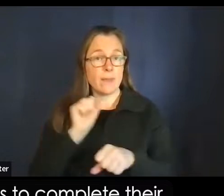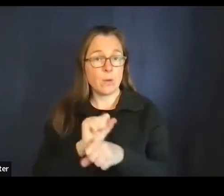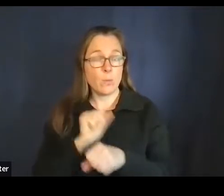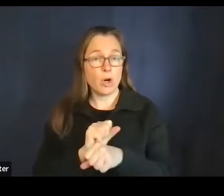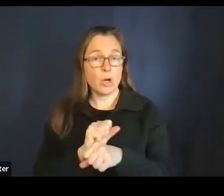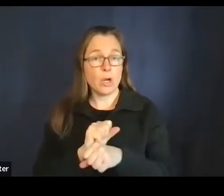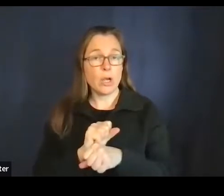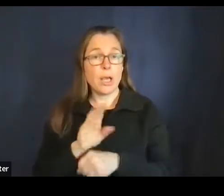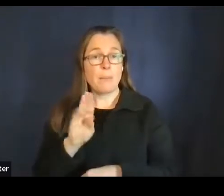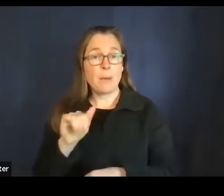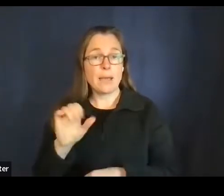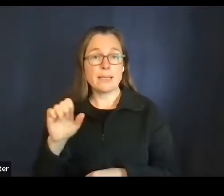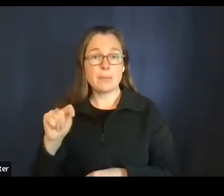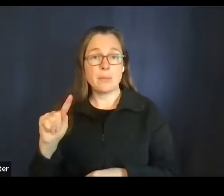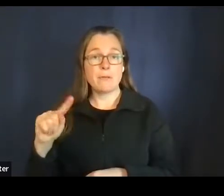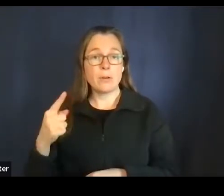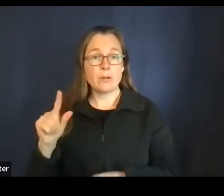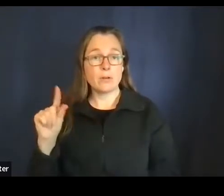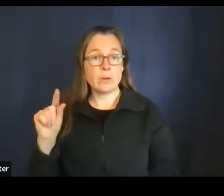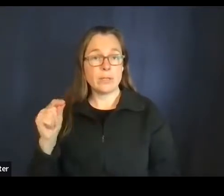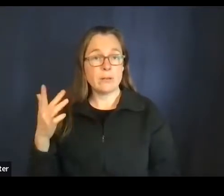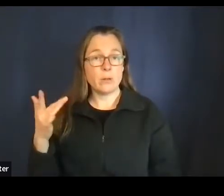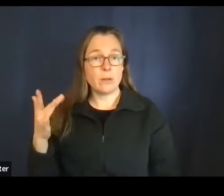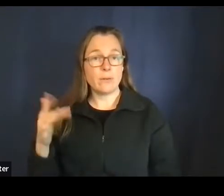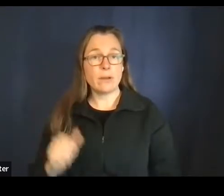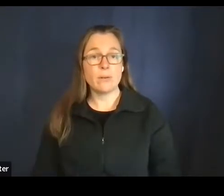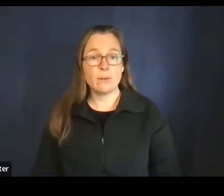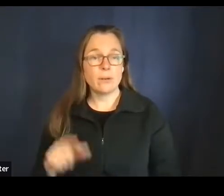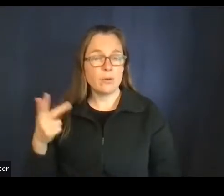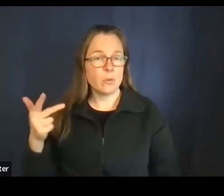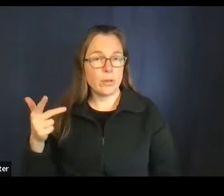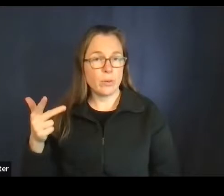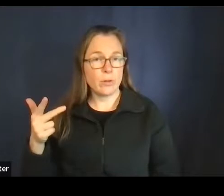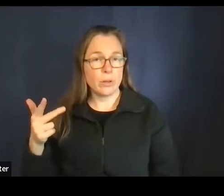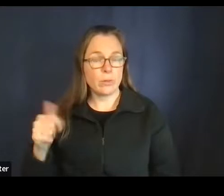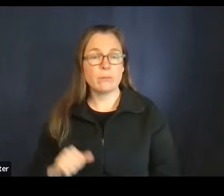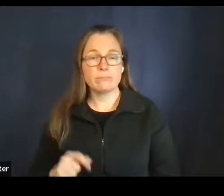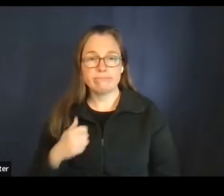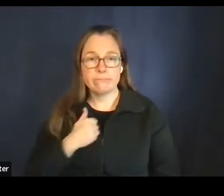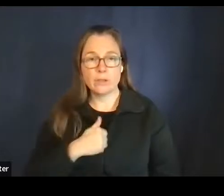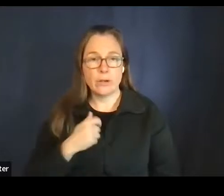By September 1st of 2023. 23. Sorry. Thank you.